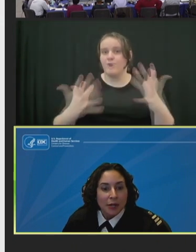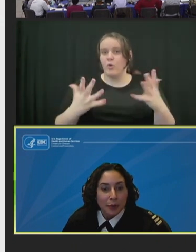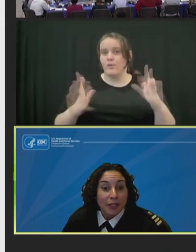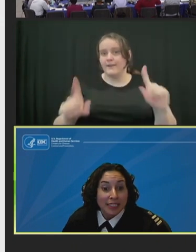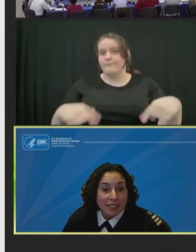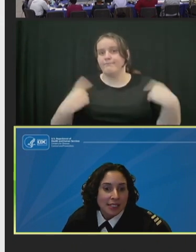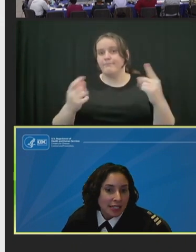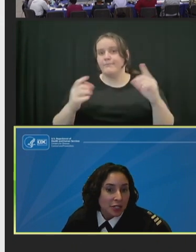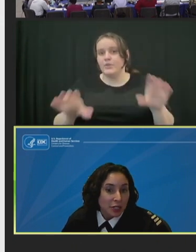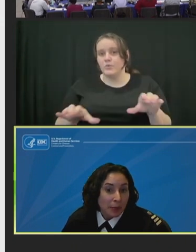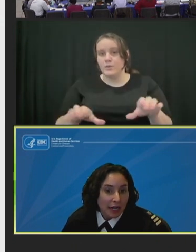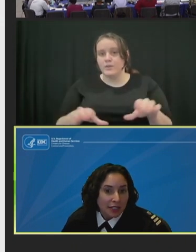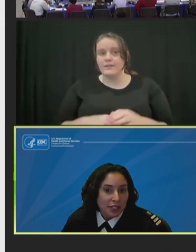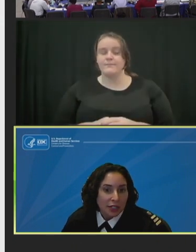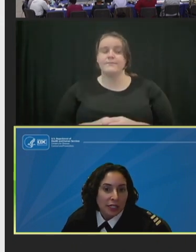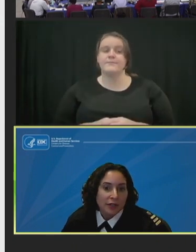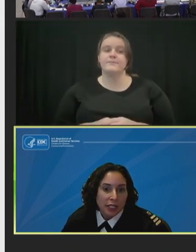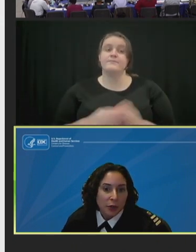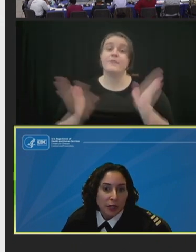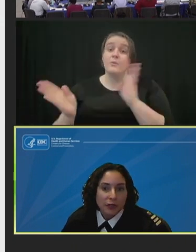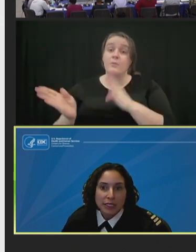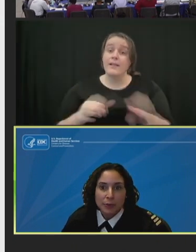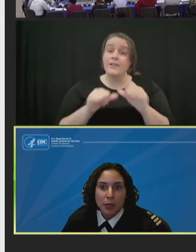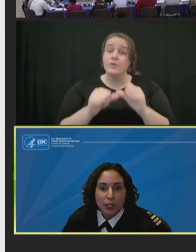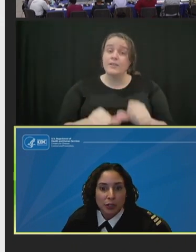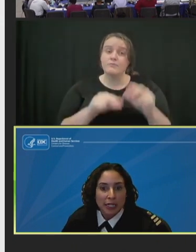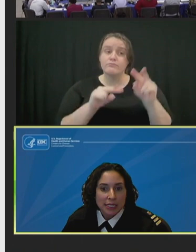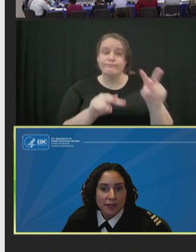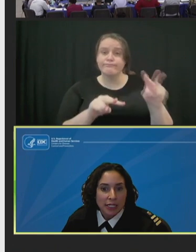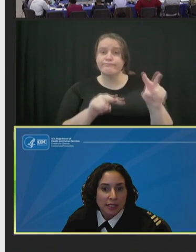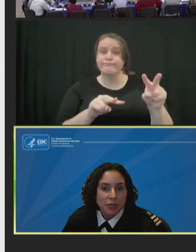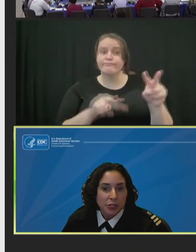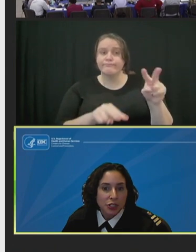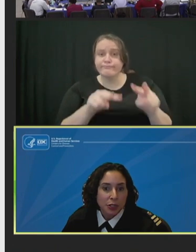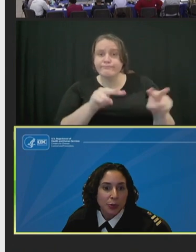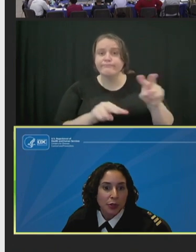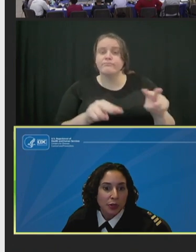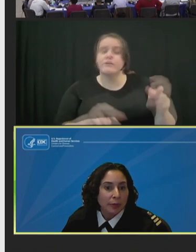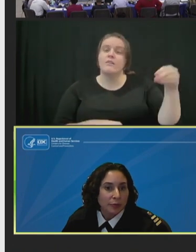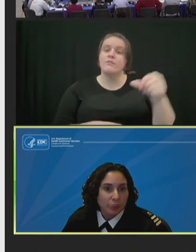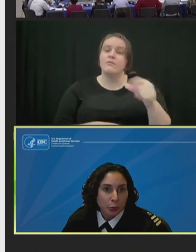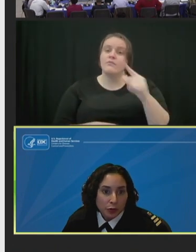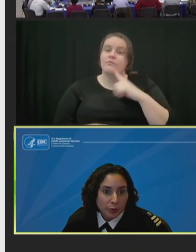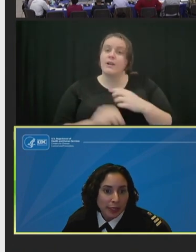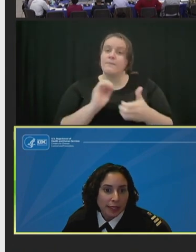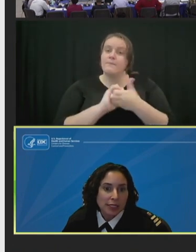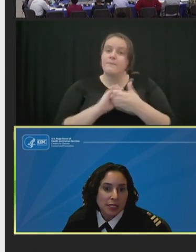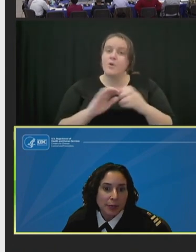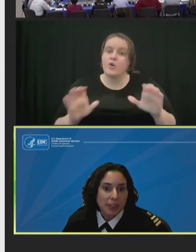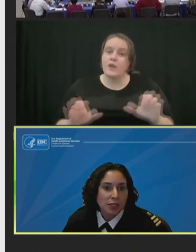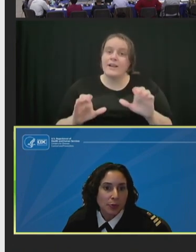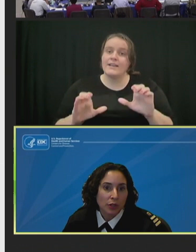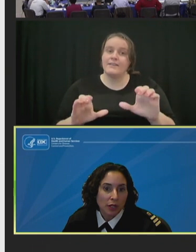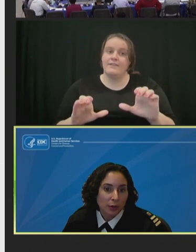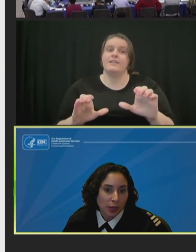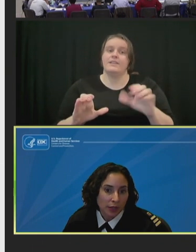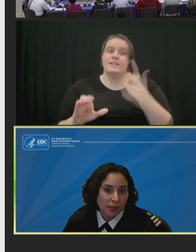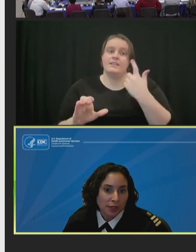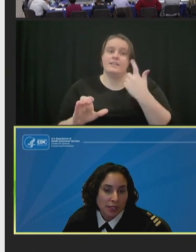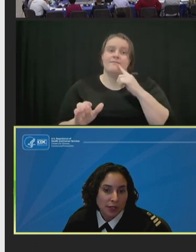We plan to continue to monitor and evaluate funded partner activities to ensure program improvement and to best support our partners. So,